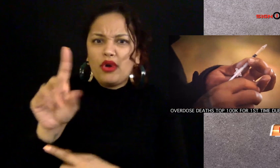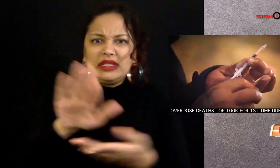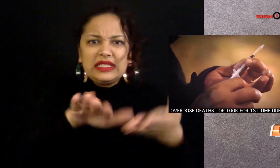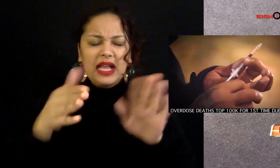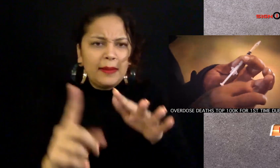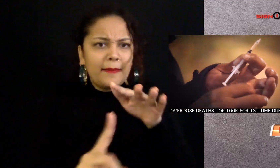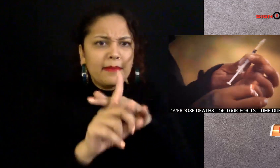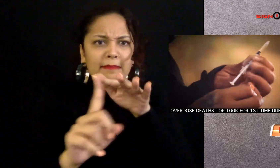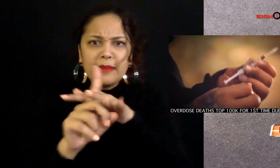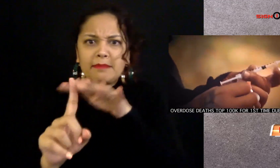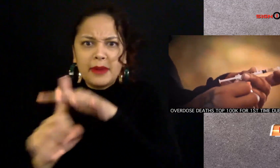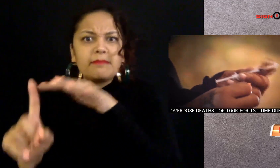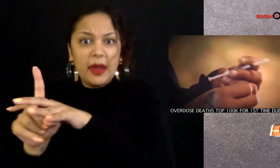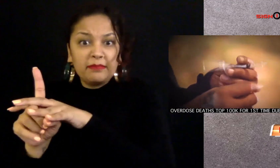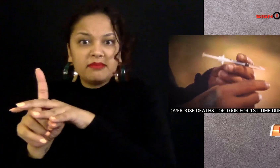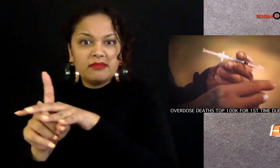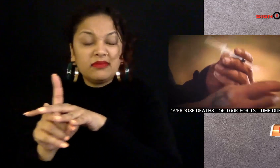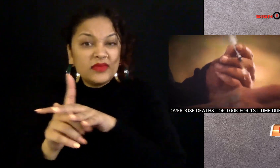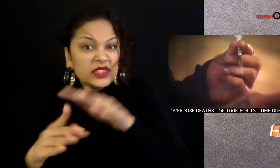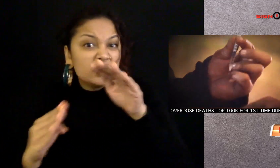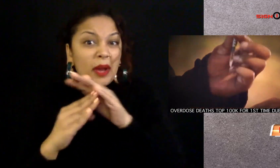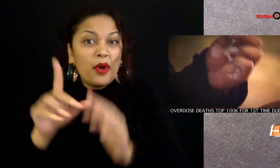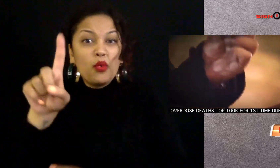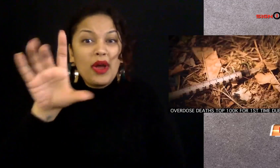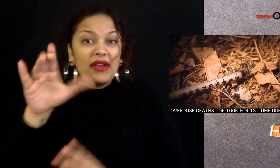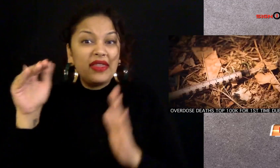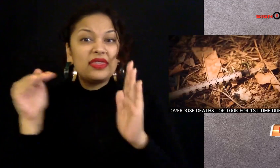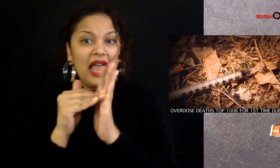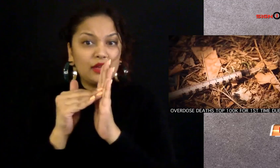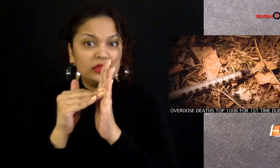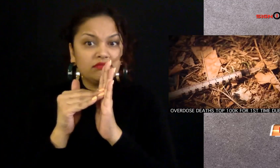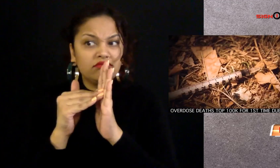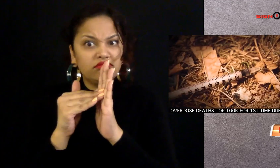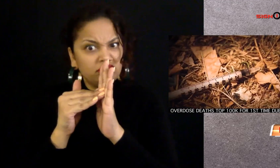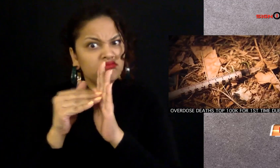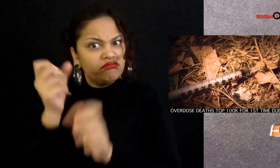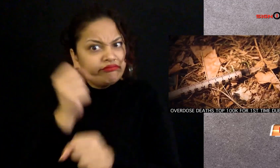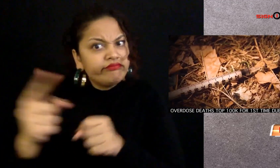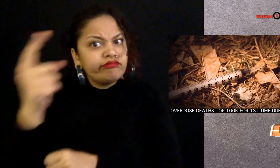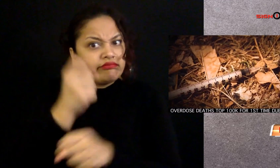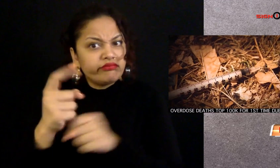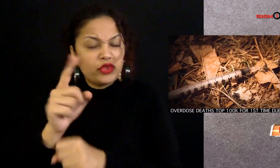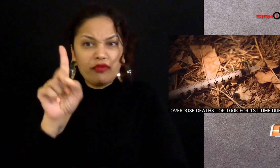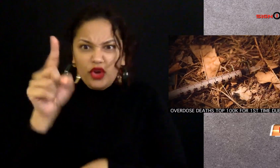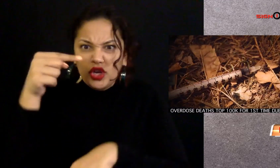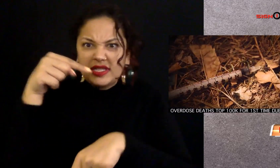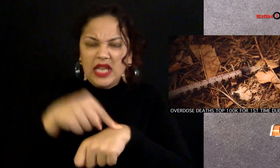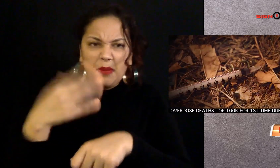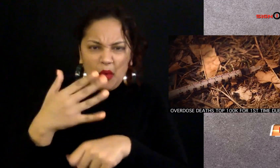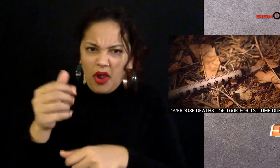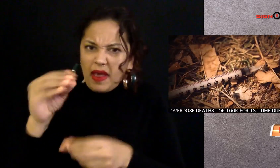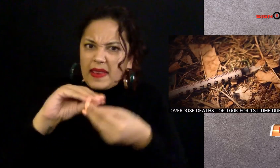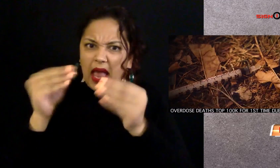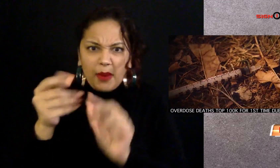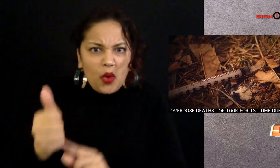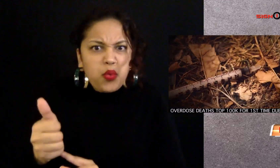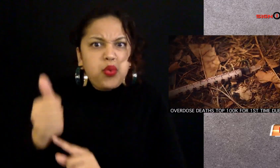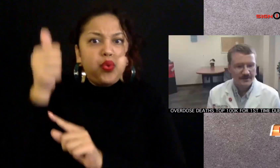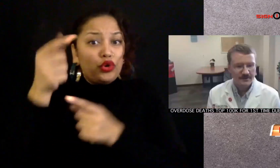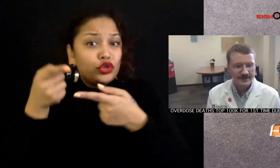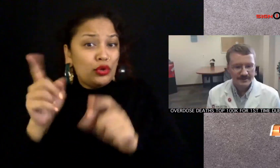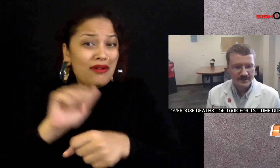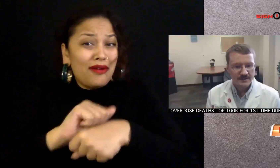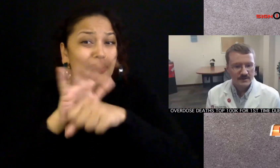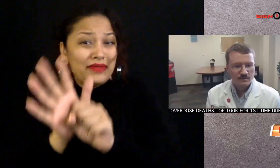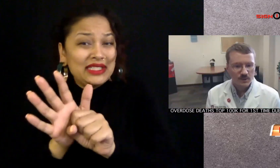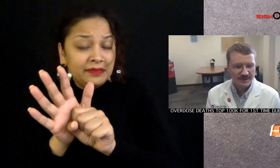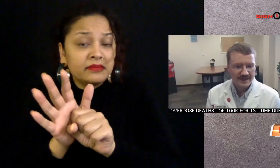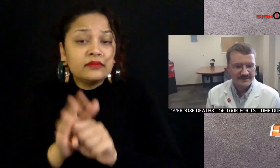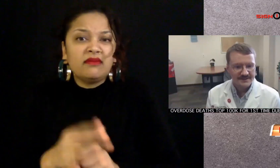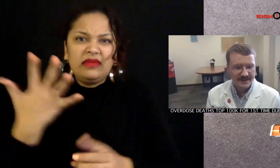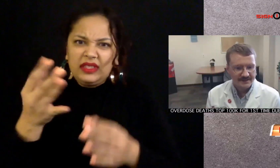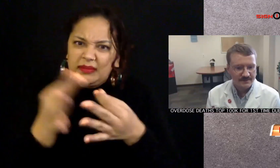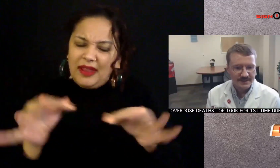revealed overdose deaths in the US topped 100,000 annually for the first time ever and